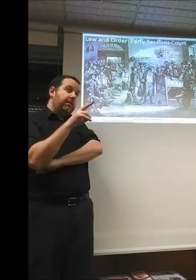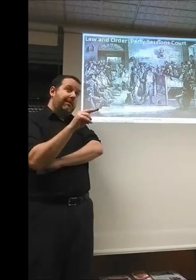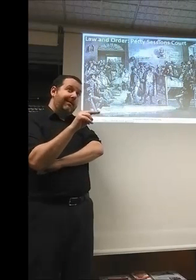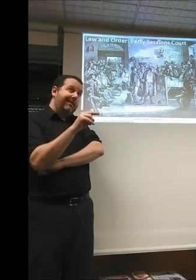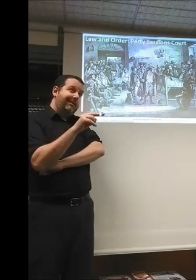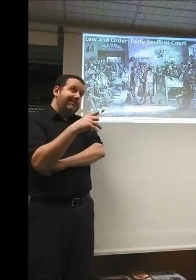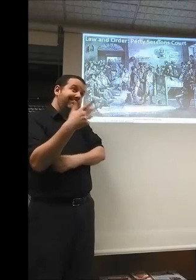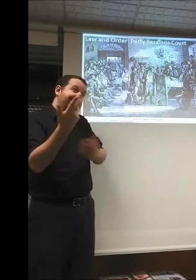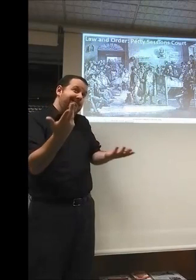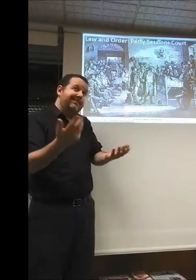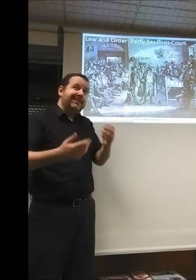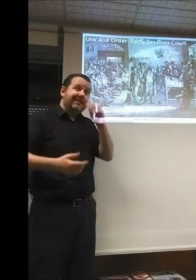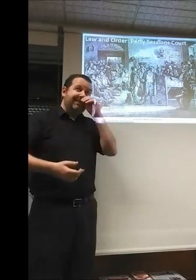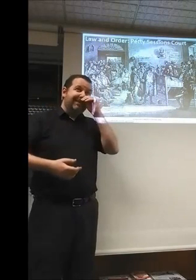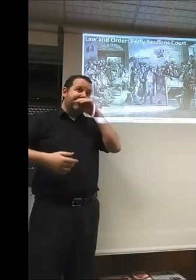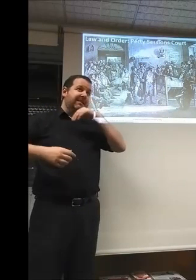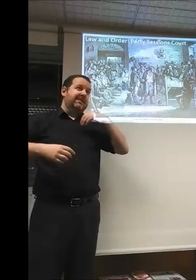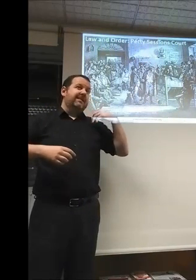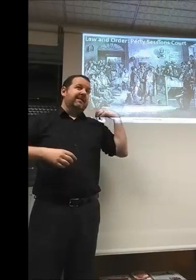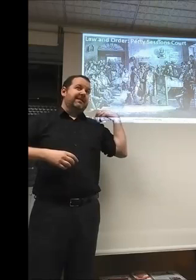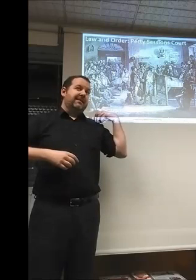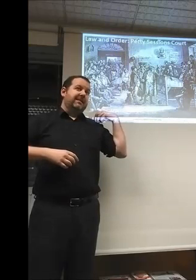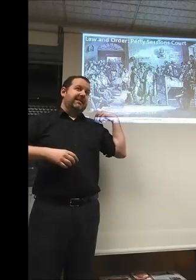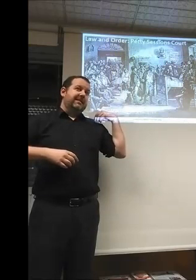look.